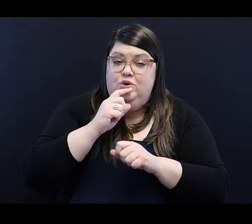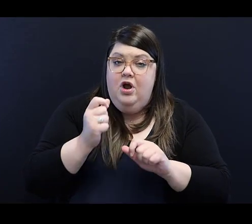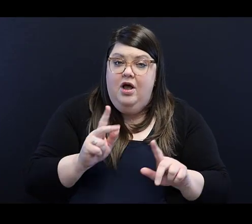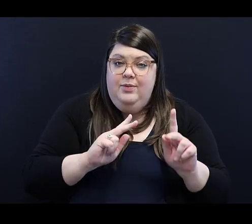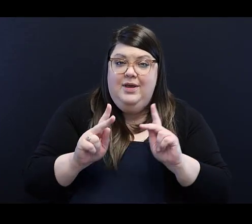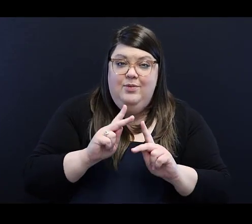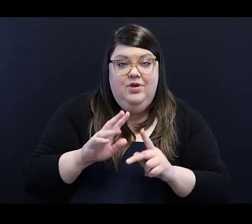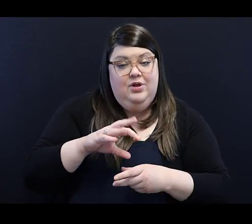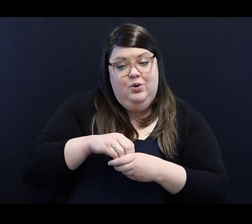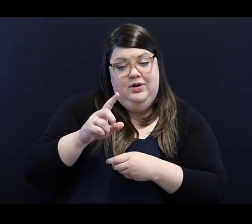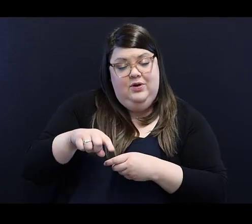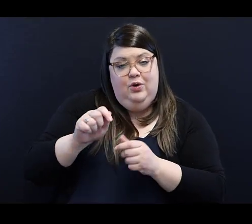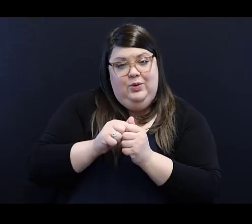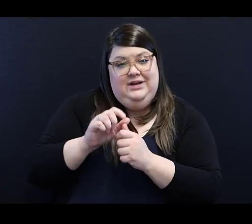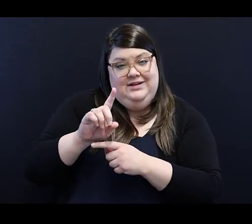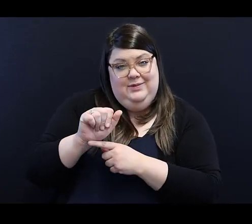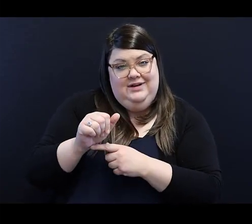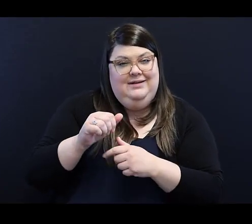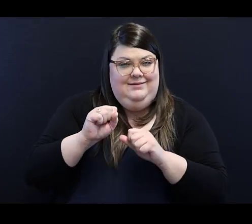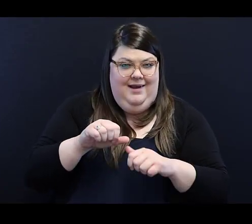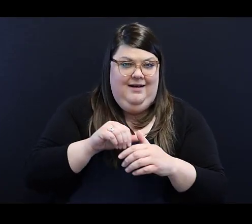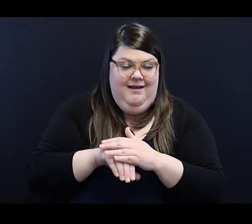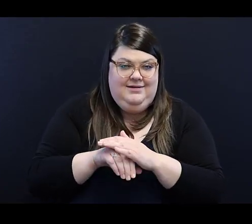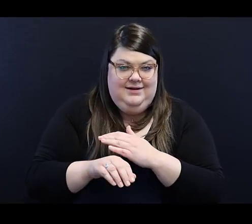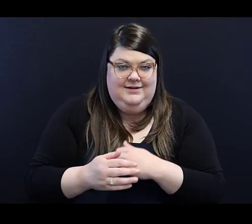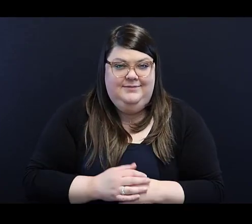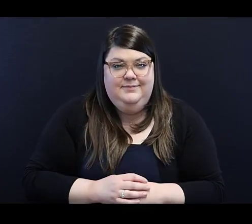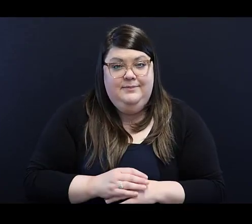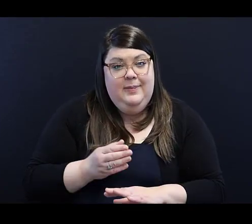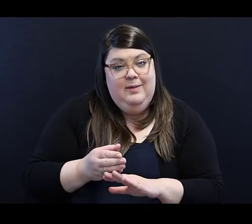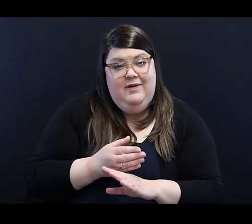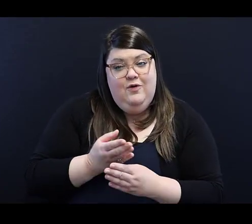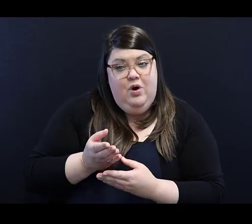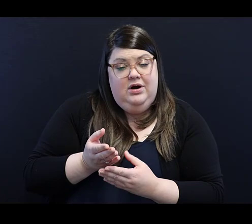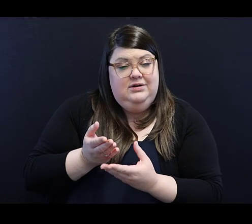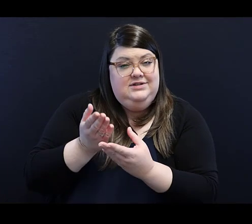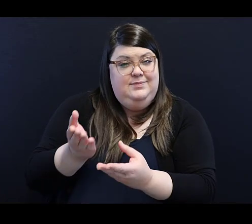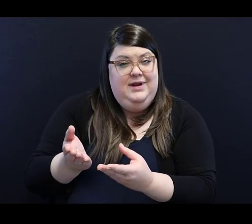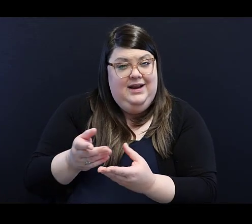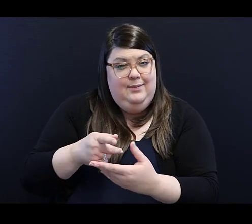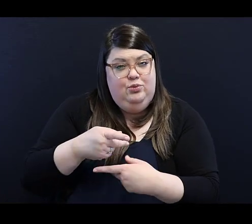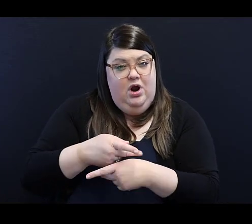those with disabilities can access it. Before submitting products to the NCRTM Library,